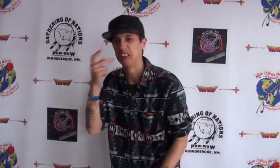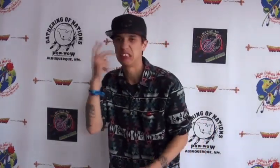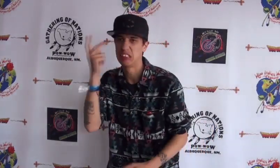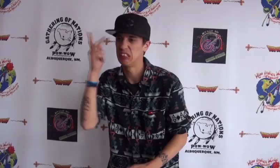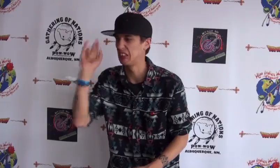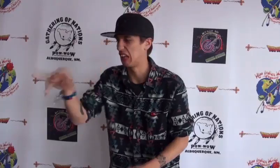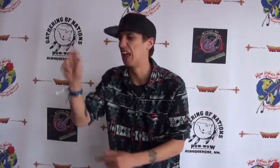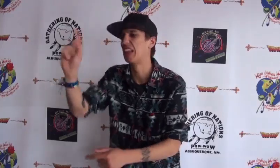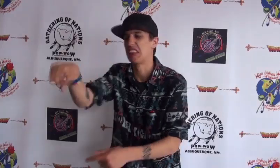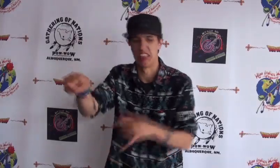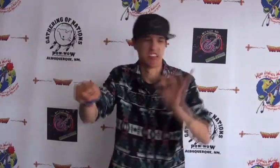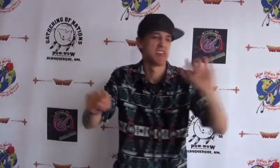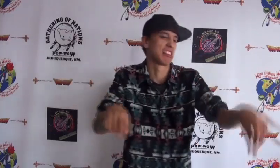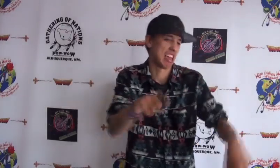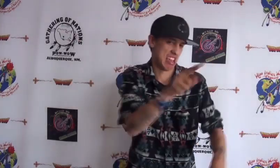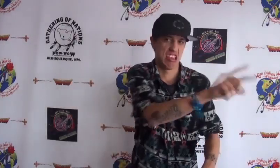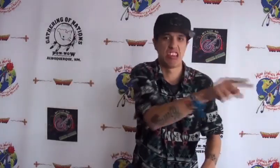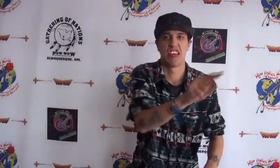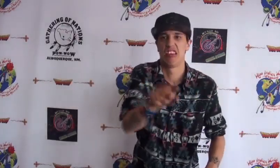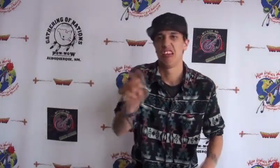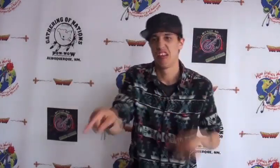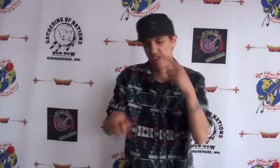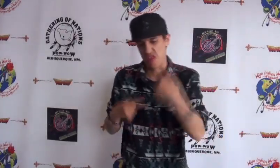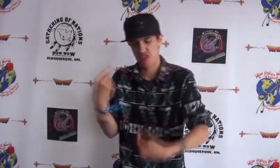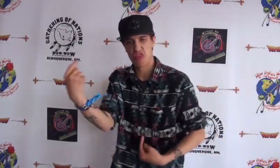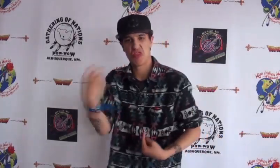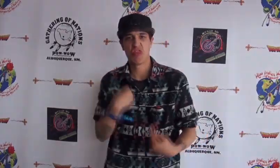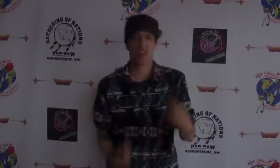They said that’s who I was as well.